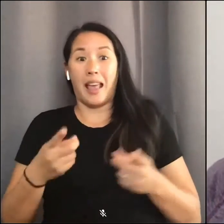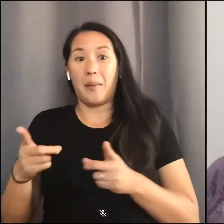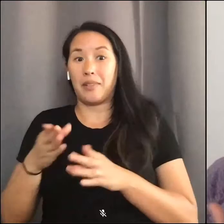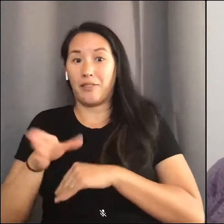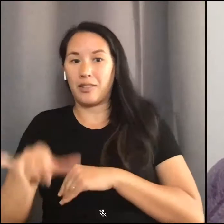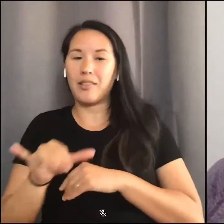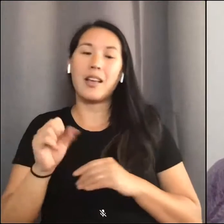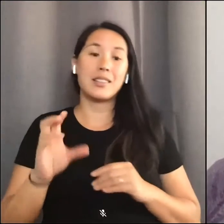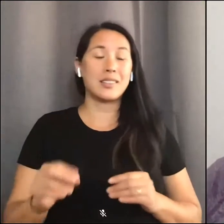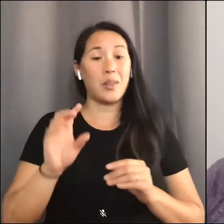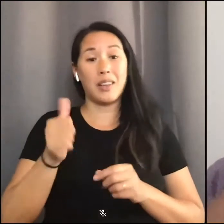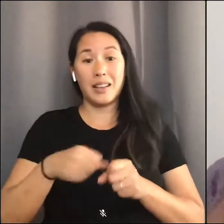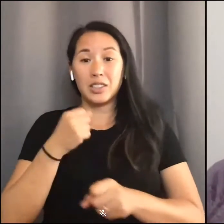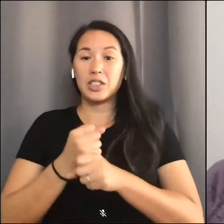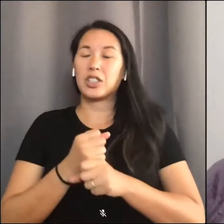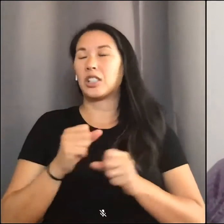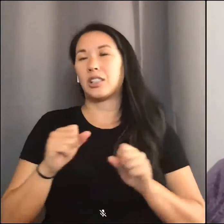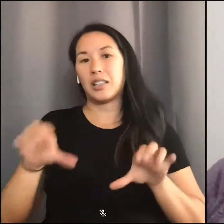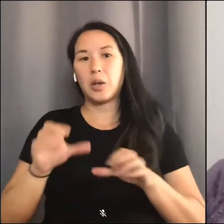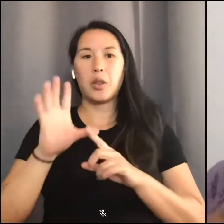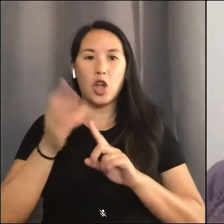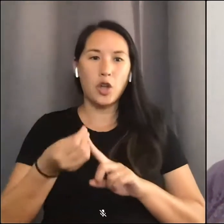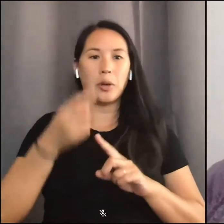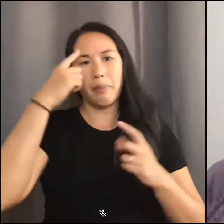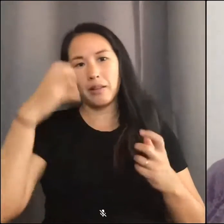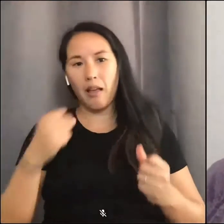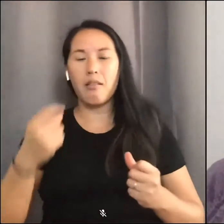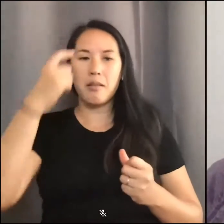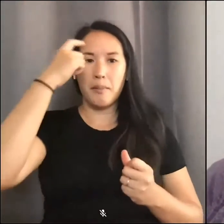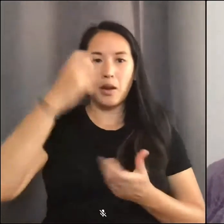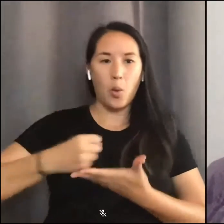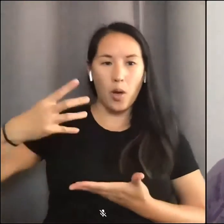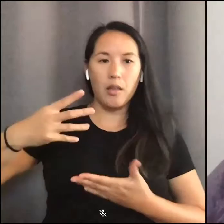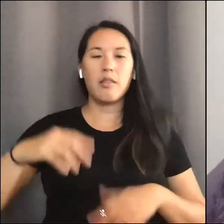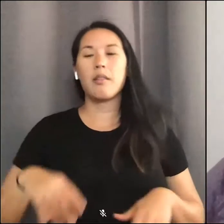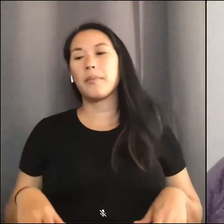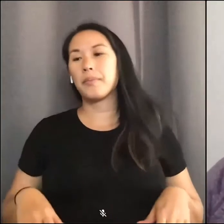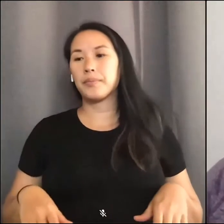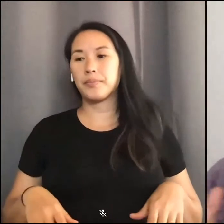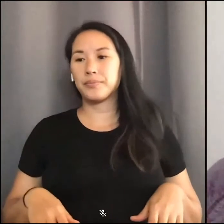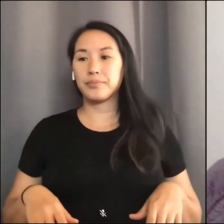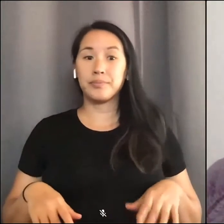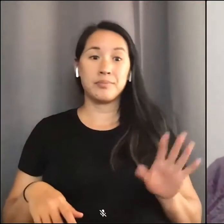for life and business around culture mental health mental wealth um and you can read all the the